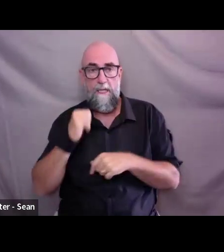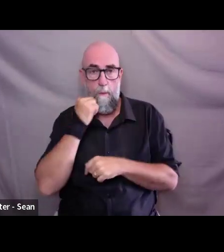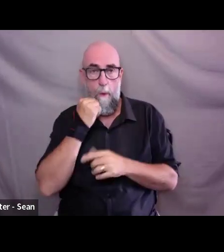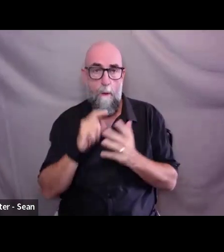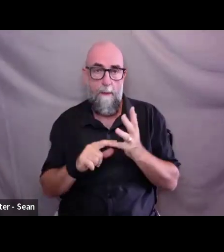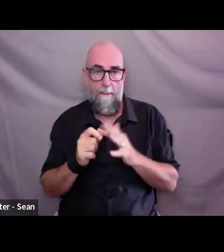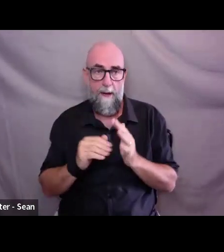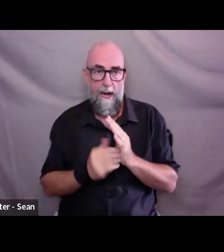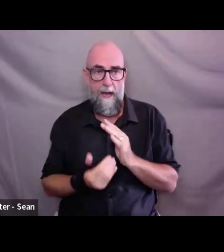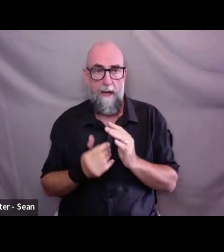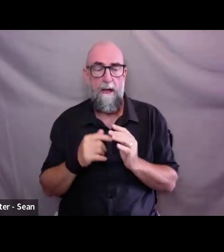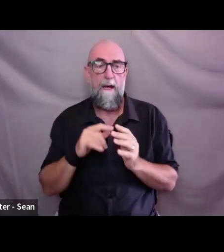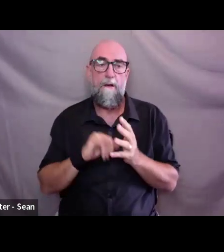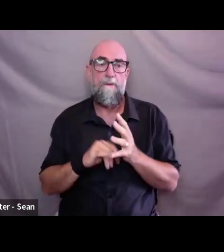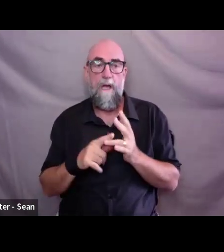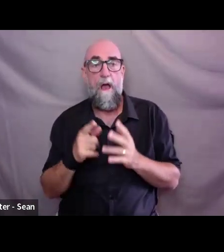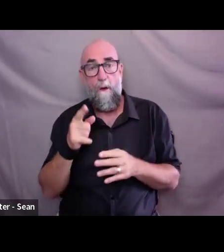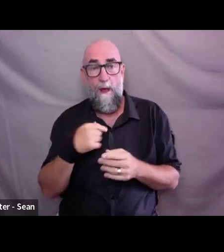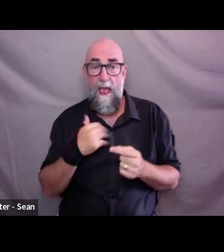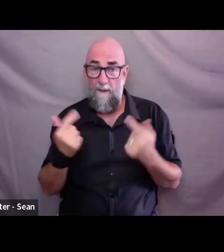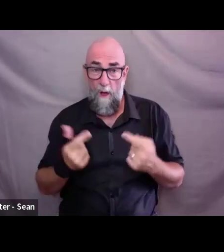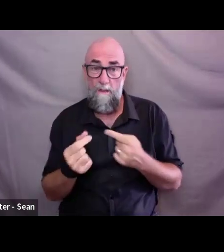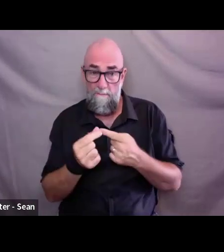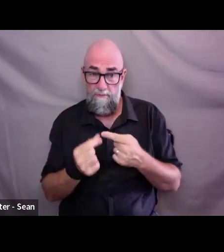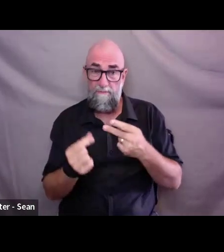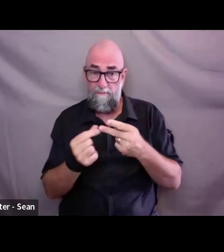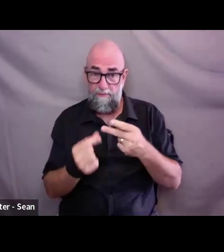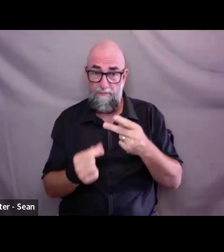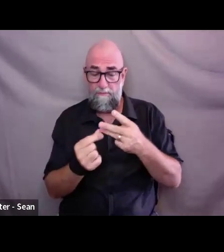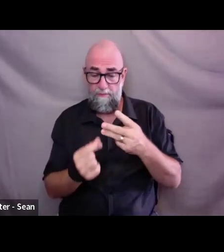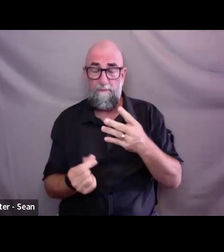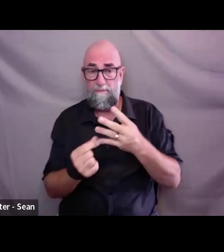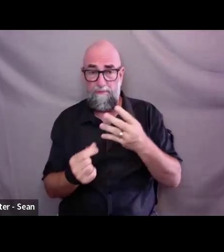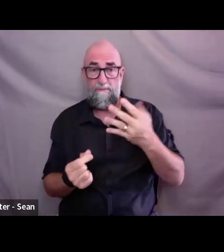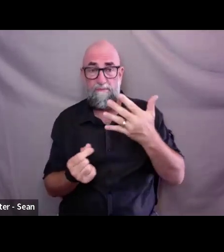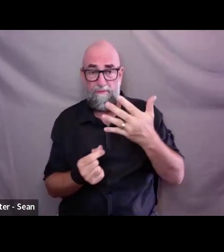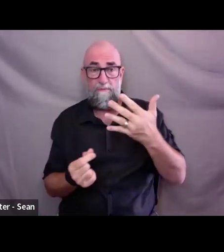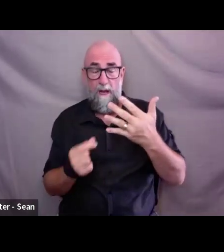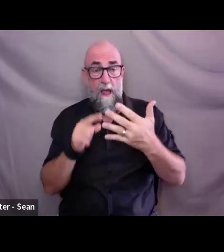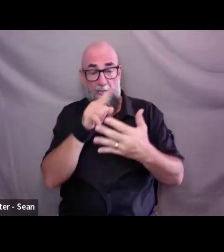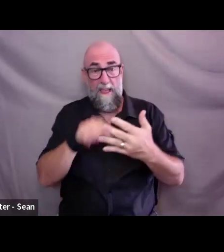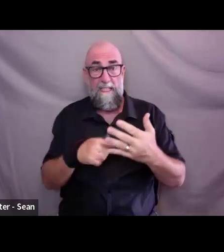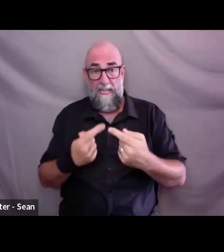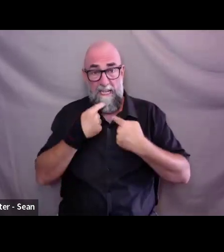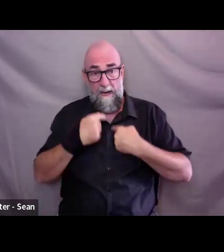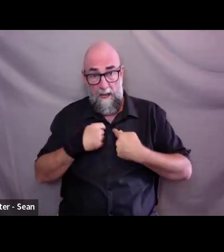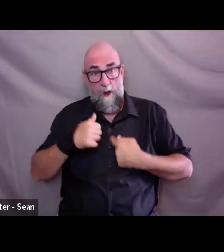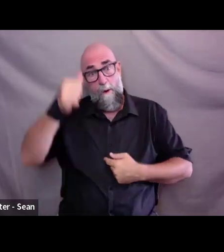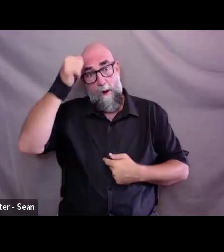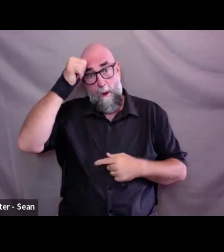indicators that tell us that the climate is changing really quickly. And one of the major contributors to this climate change is the